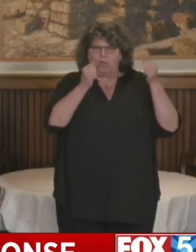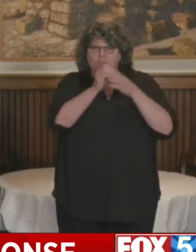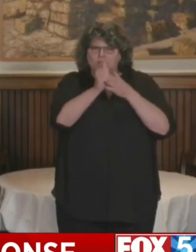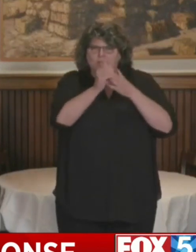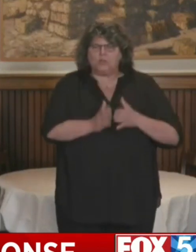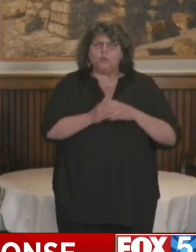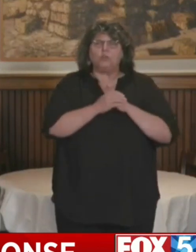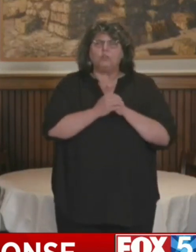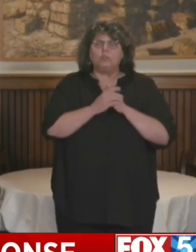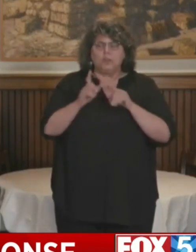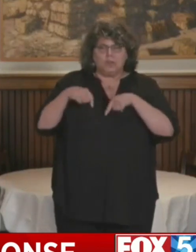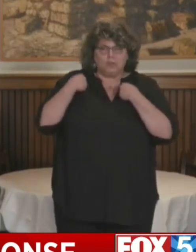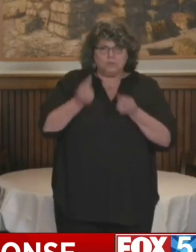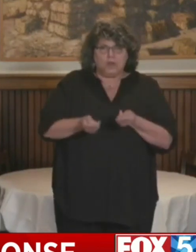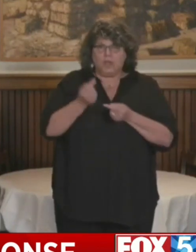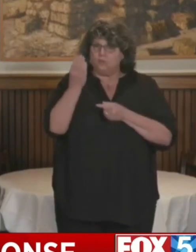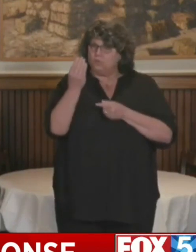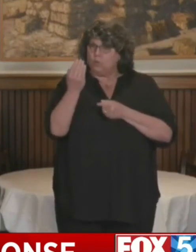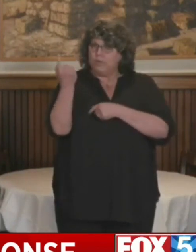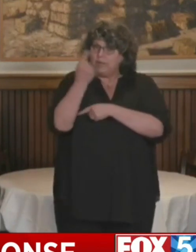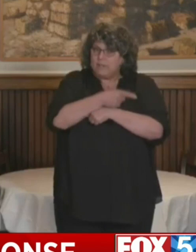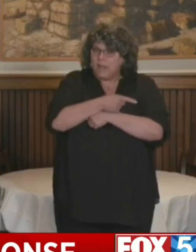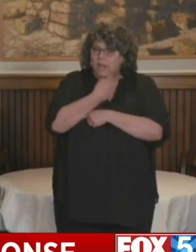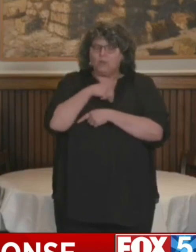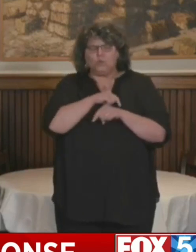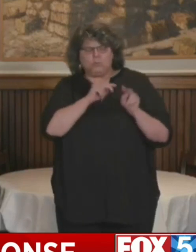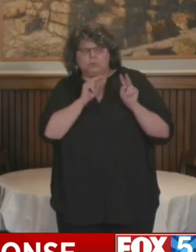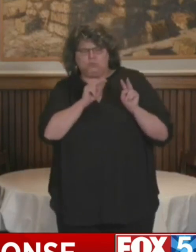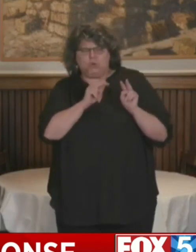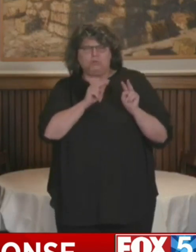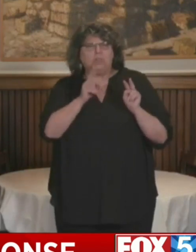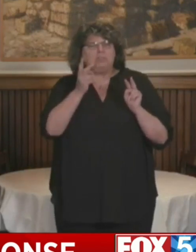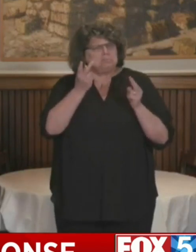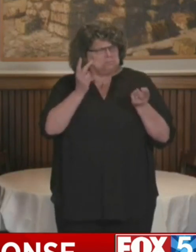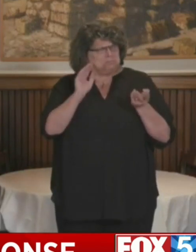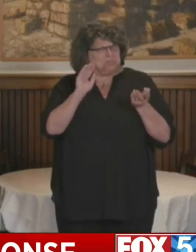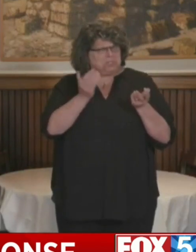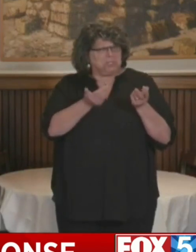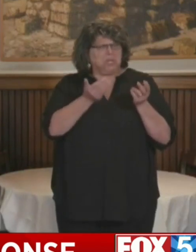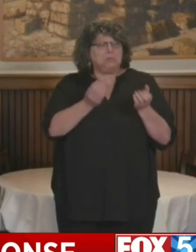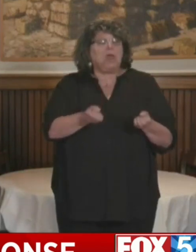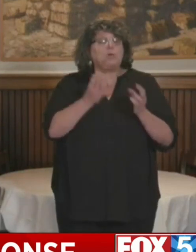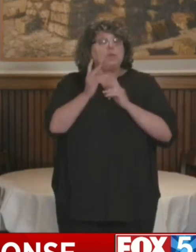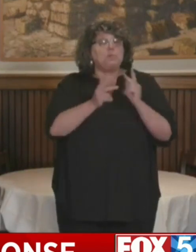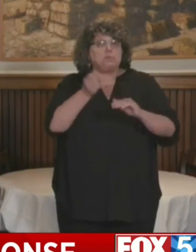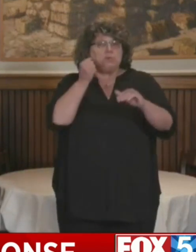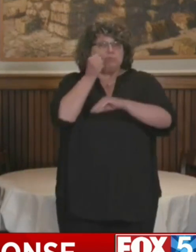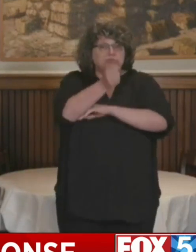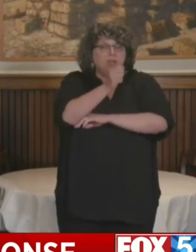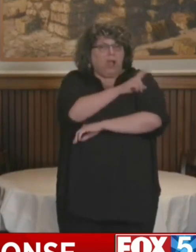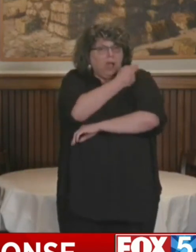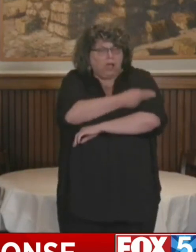COUNTIES THROUGHOUT THE STATE OF CALIFORNIA AND THEIR LEADERS WE'VE BEEN TRACKING